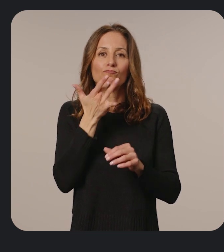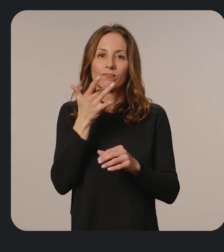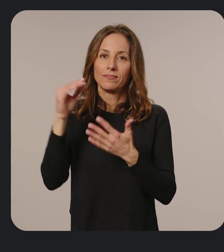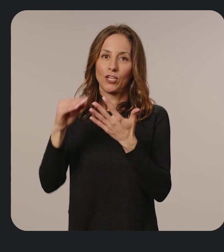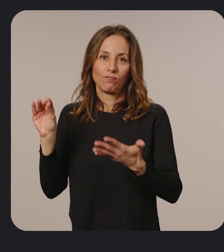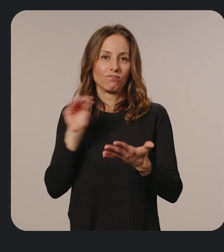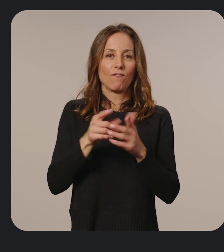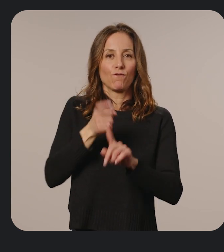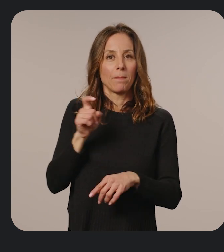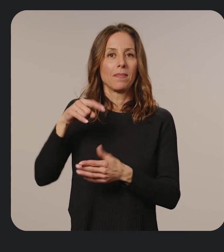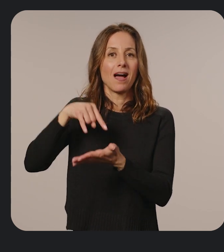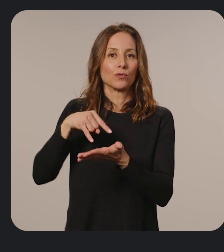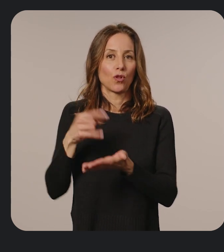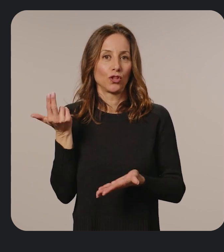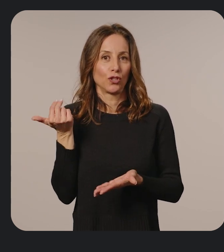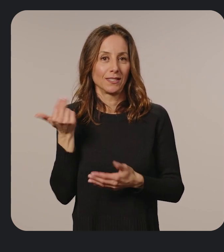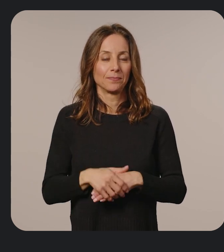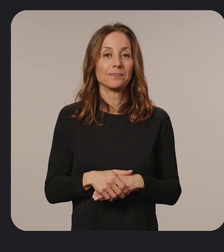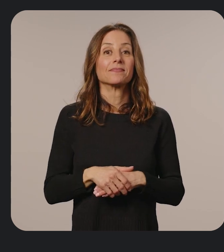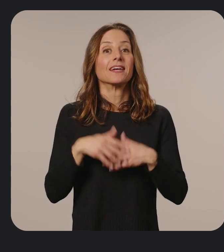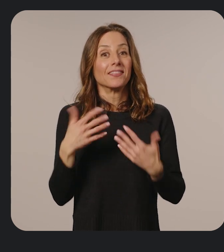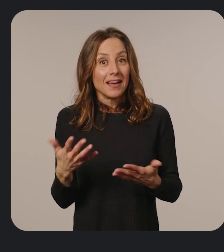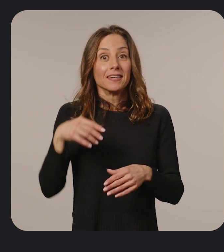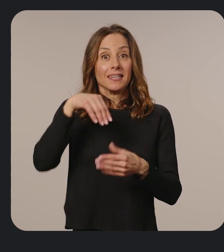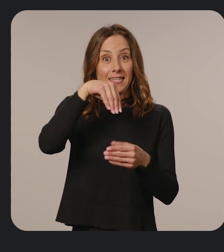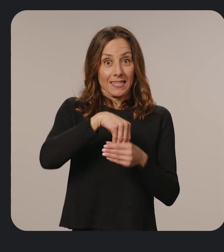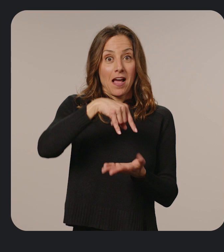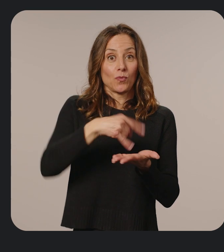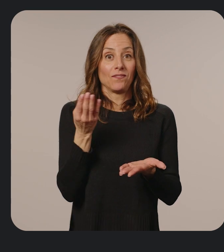to integrate the per-app language preferences feature from Android 13.